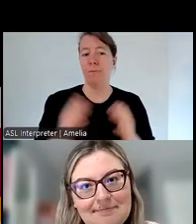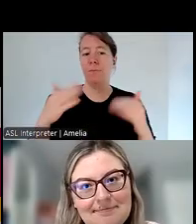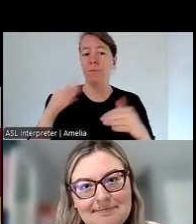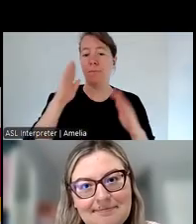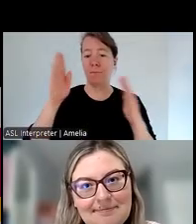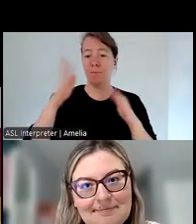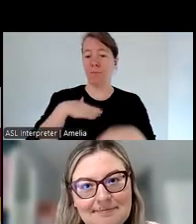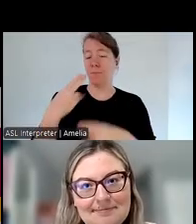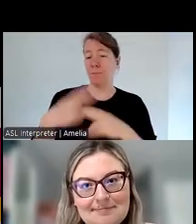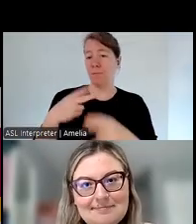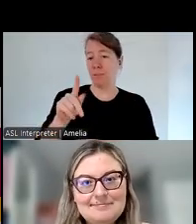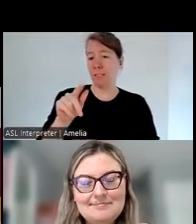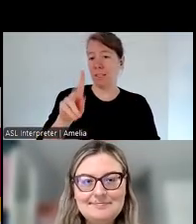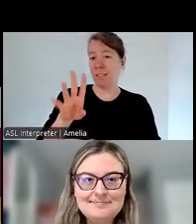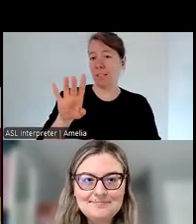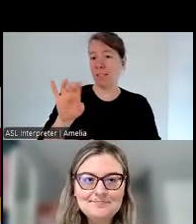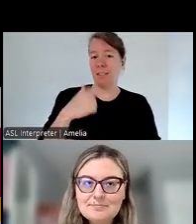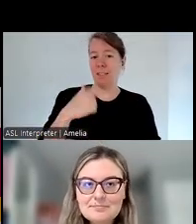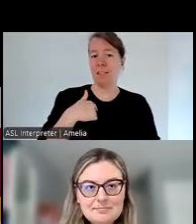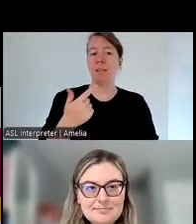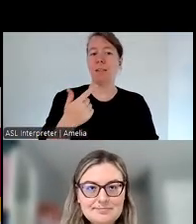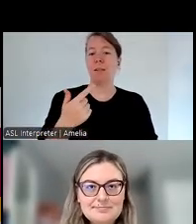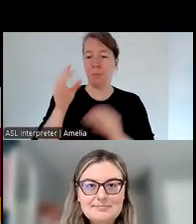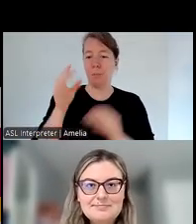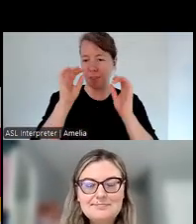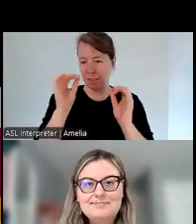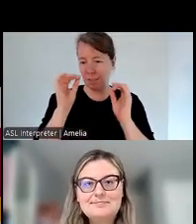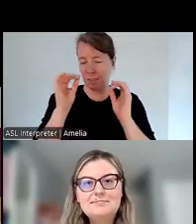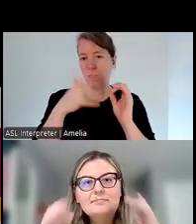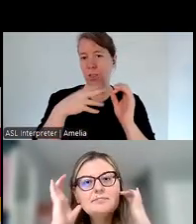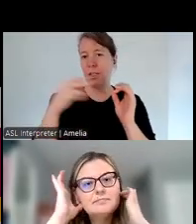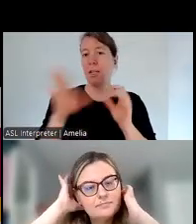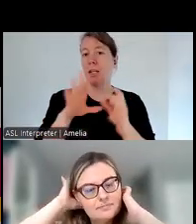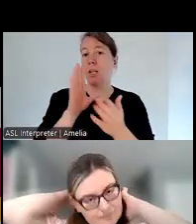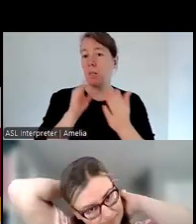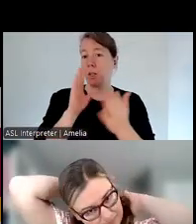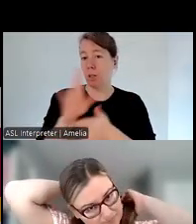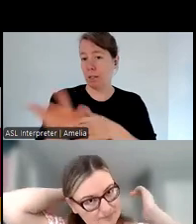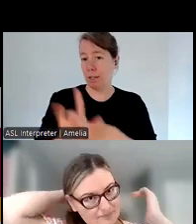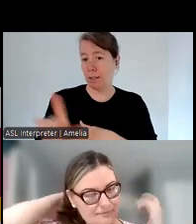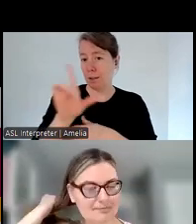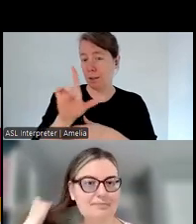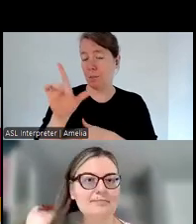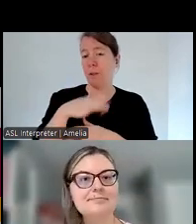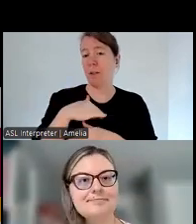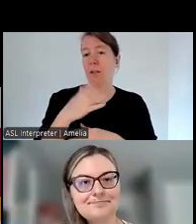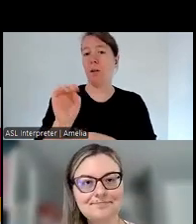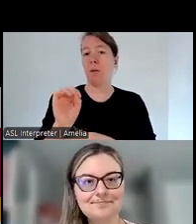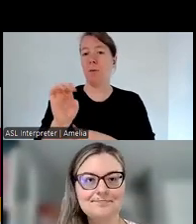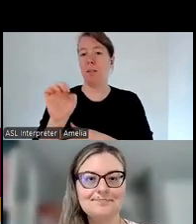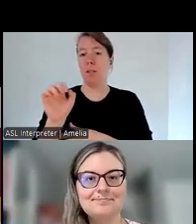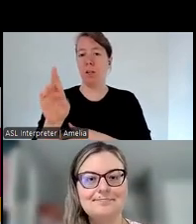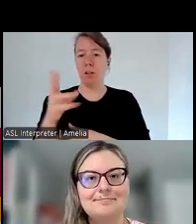My name’s Katie Harding. I am a Teaching and Learning Librarian supporting OER and STEM at McMaster. I am a white woman with